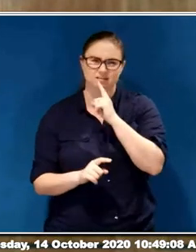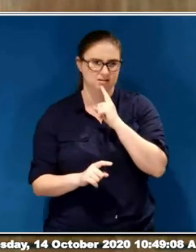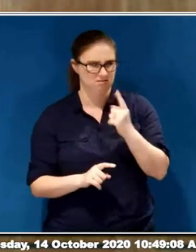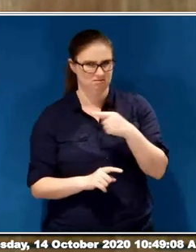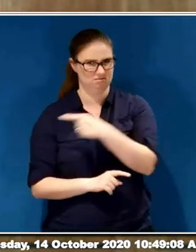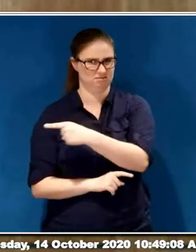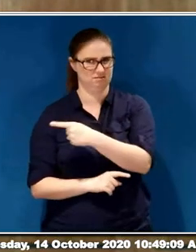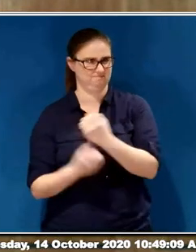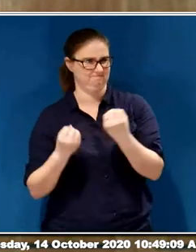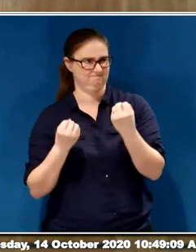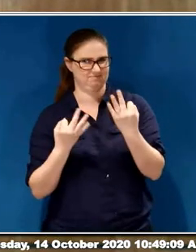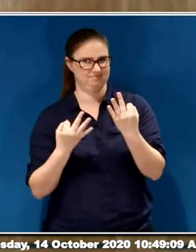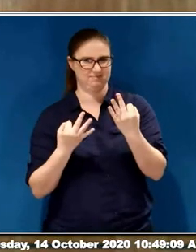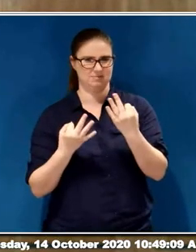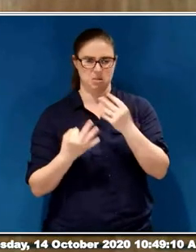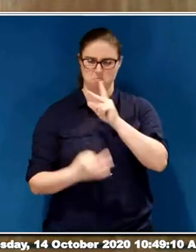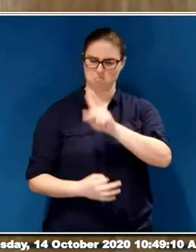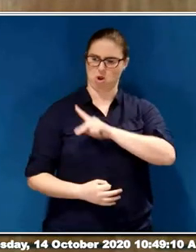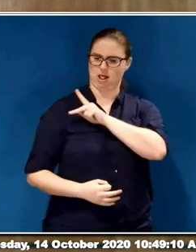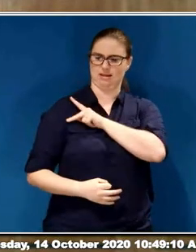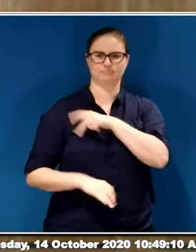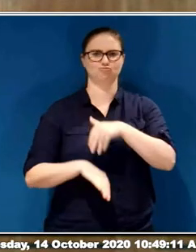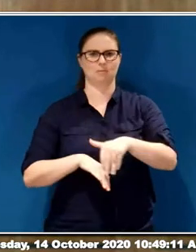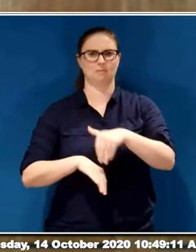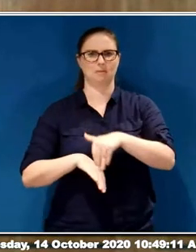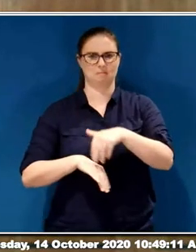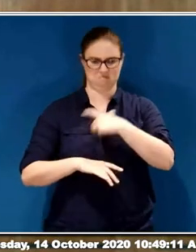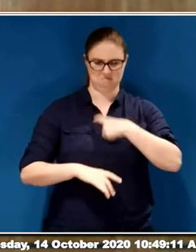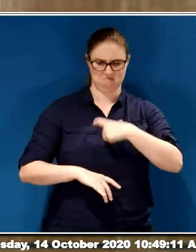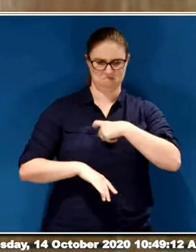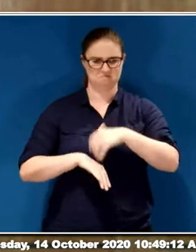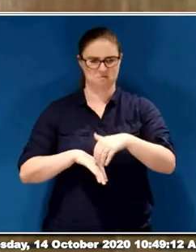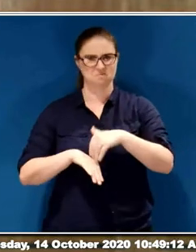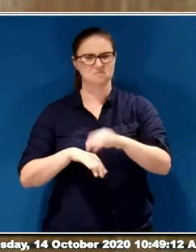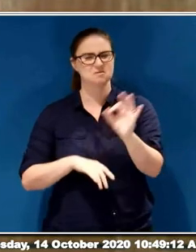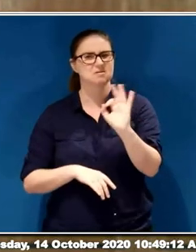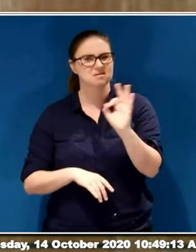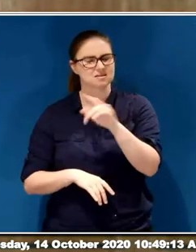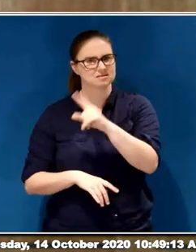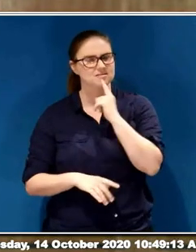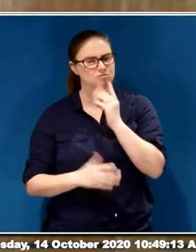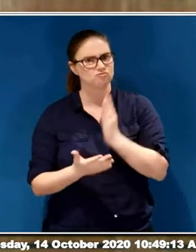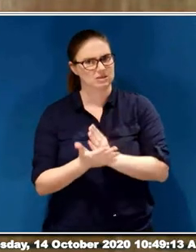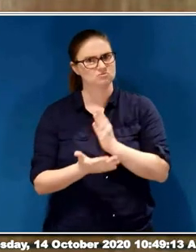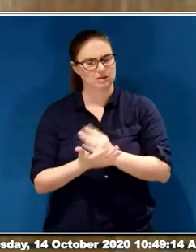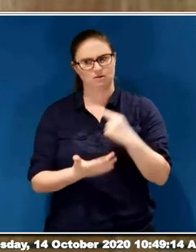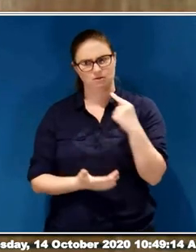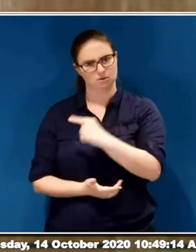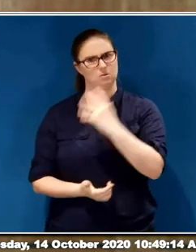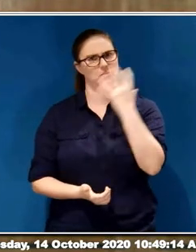Kobe has severe," he said, "very severe level 3 functional autism."